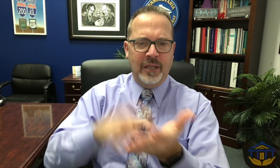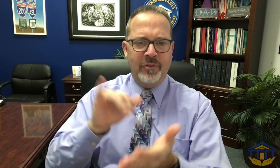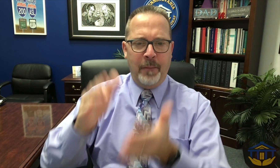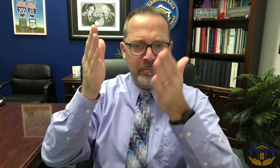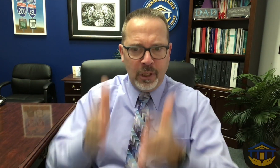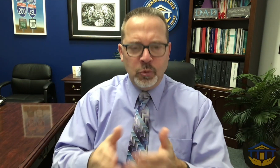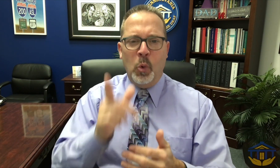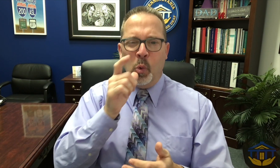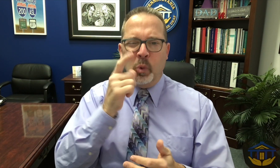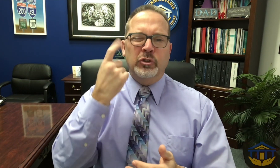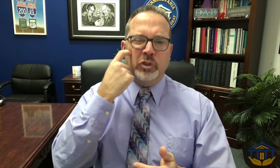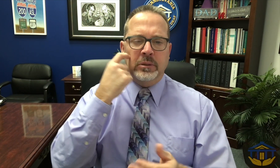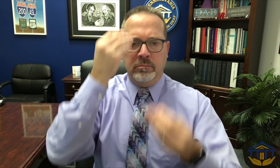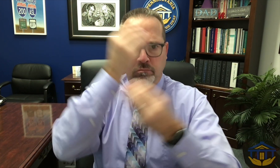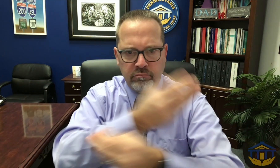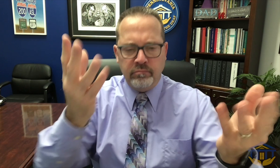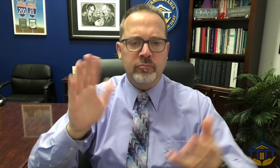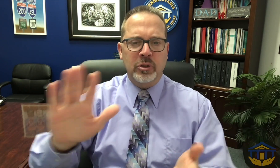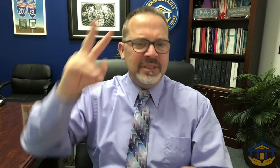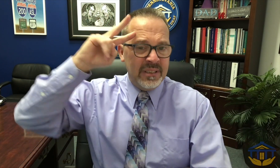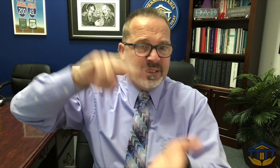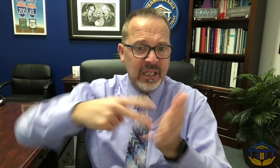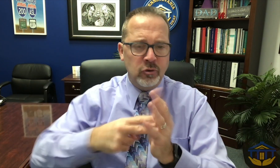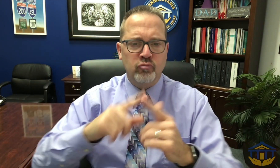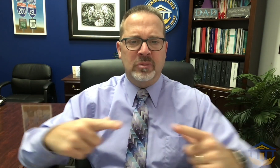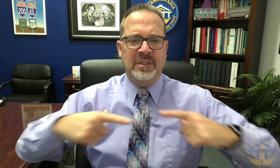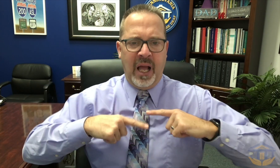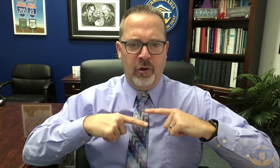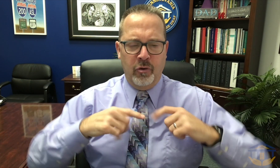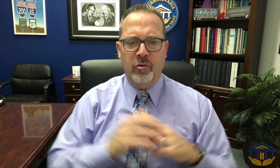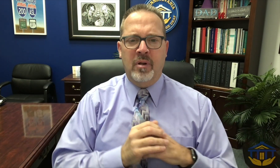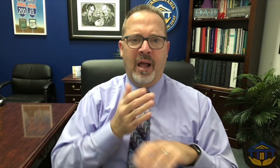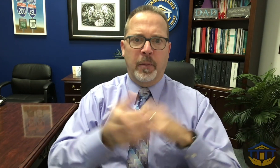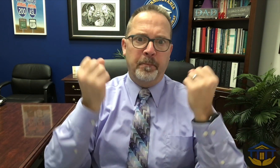have decided to recognize with the Nevil Award. This person has announced that they intend to